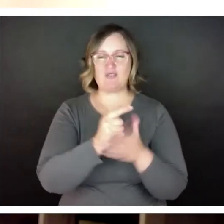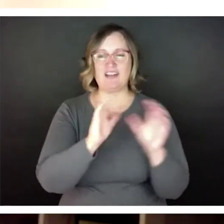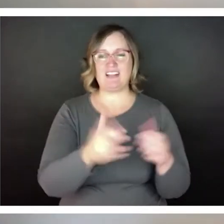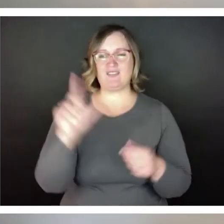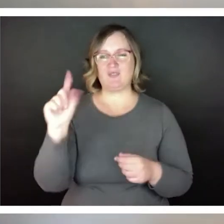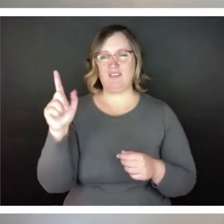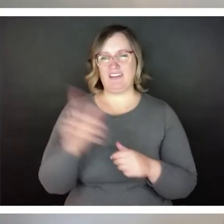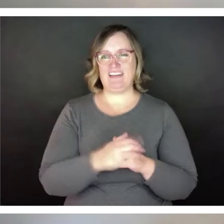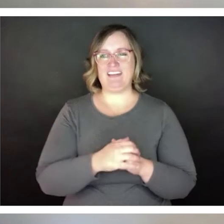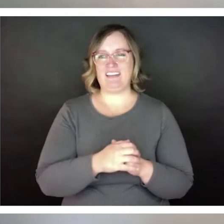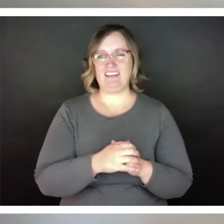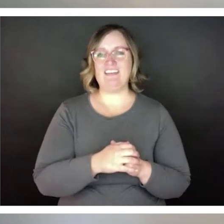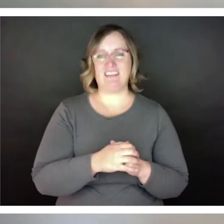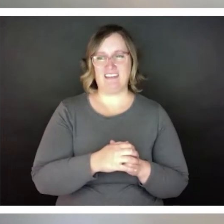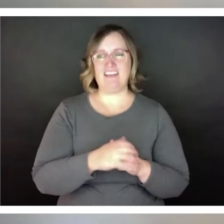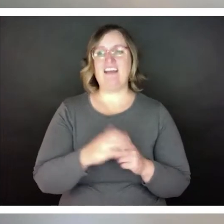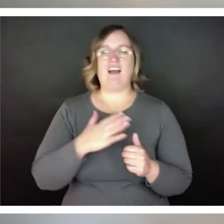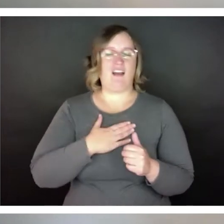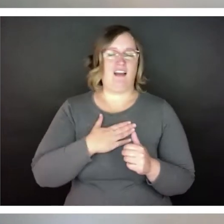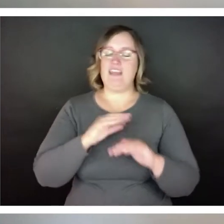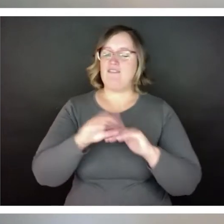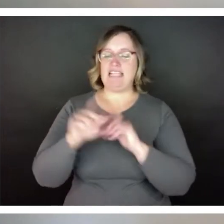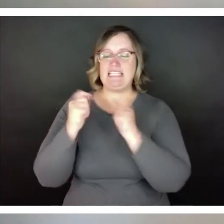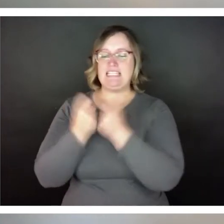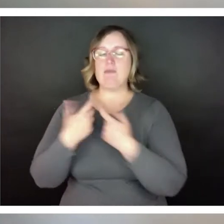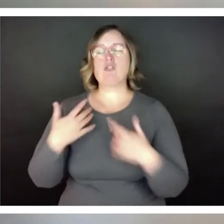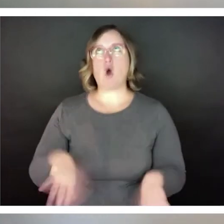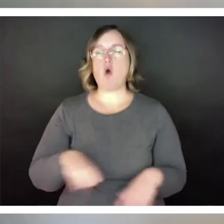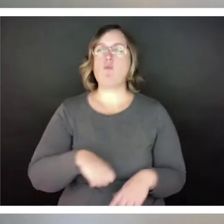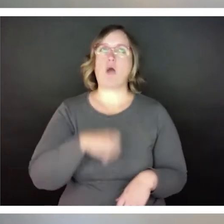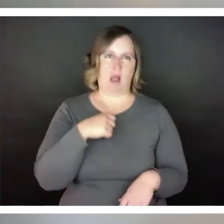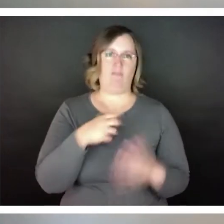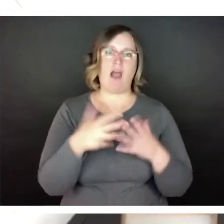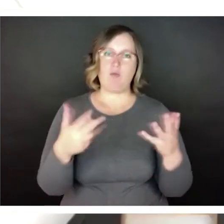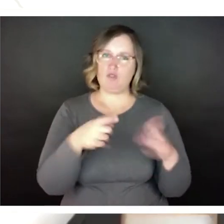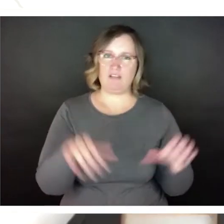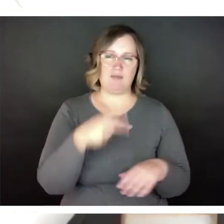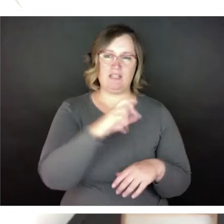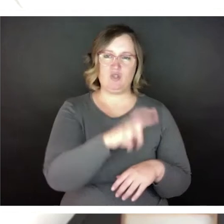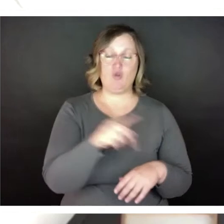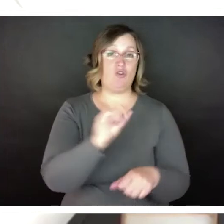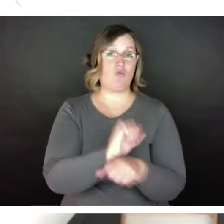Your career advising team is so proud of what you've accomplished in your time at PSU. You worked so hard to get where you are today